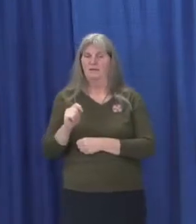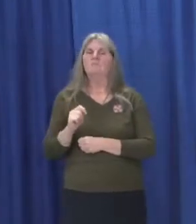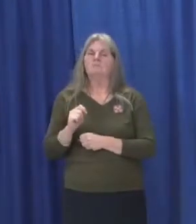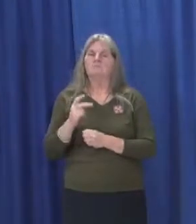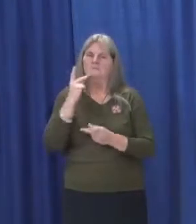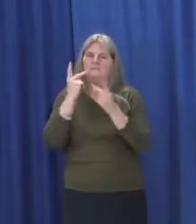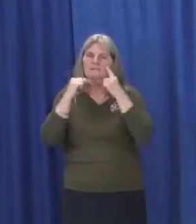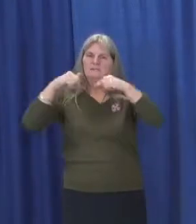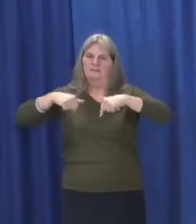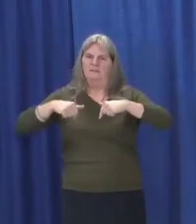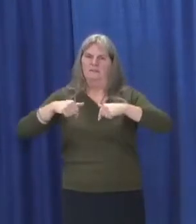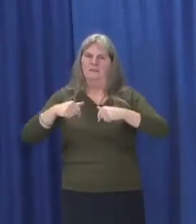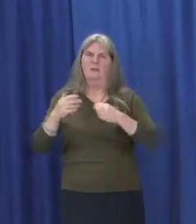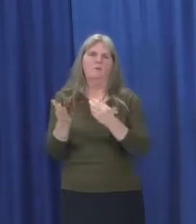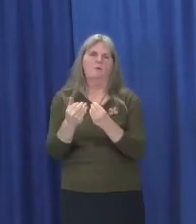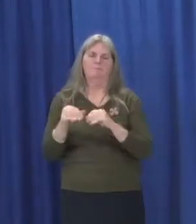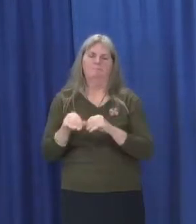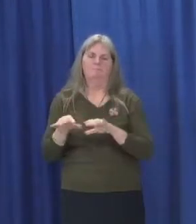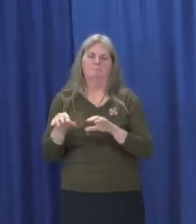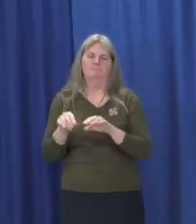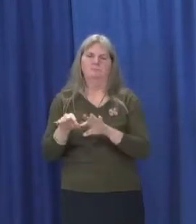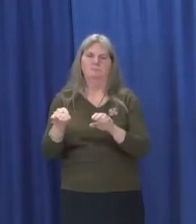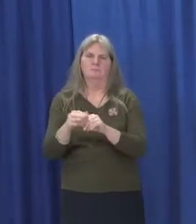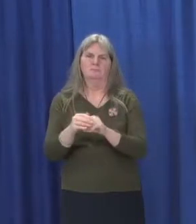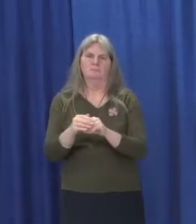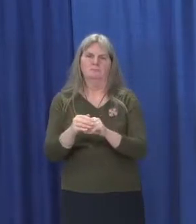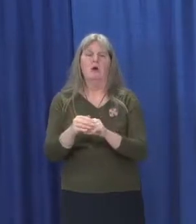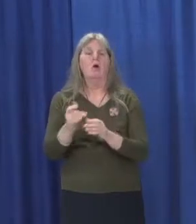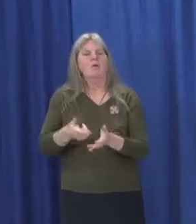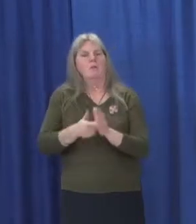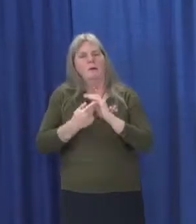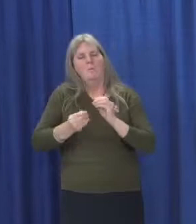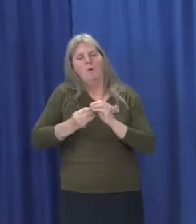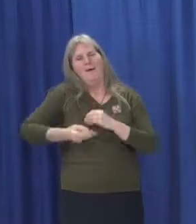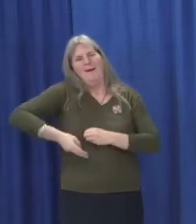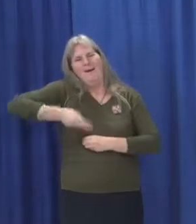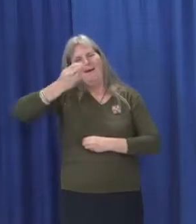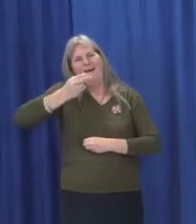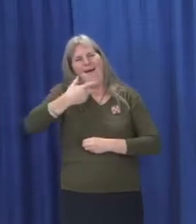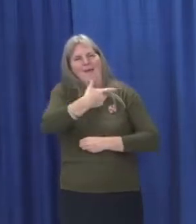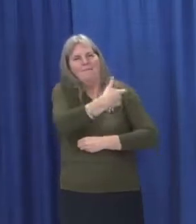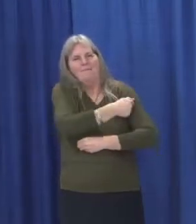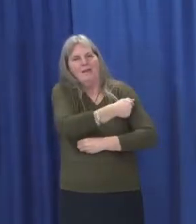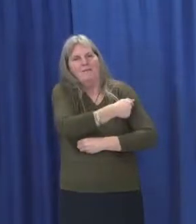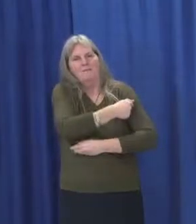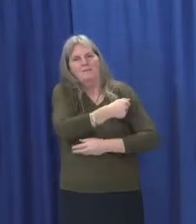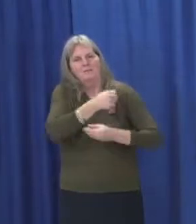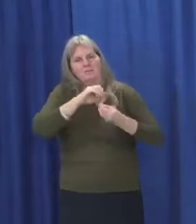much more transmissible and requires a higher vaccination rates and as well as our own